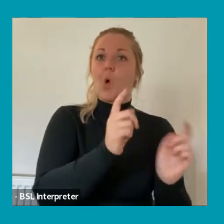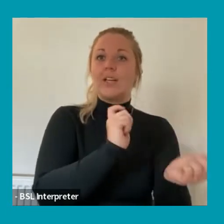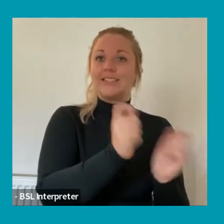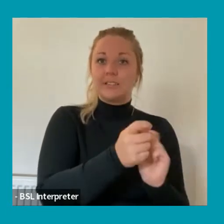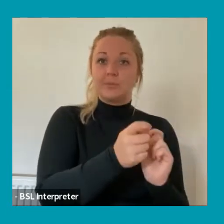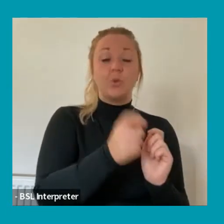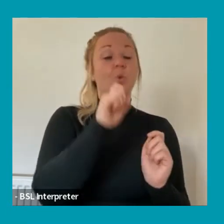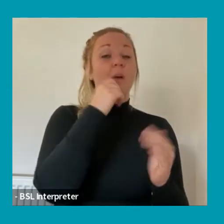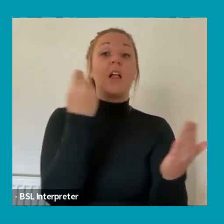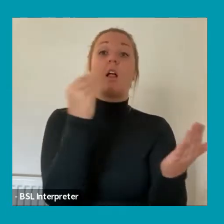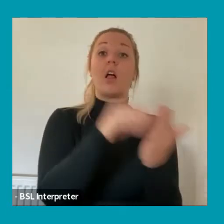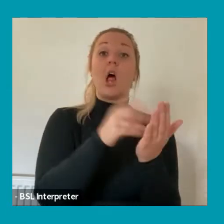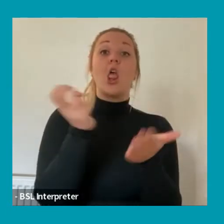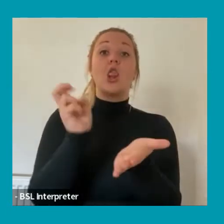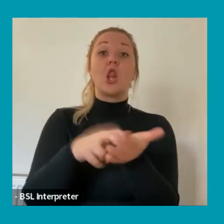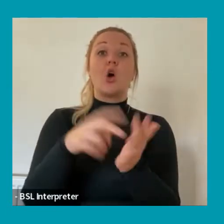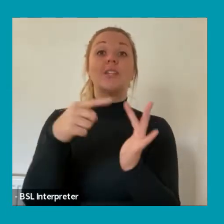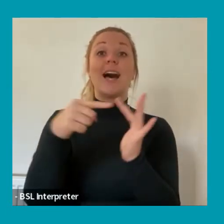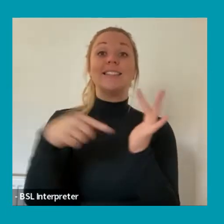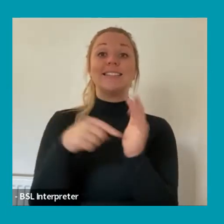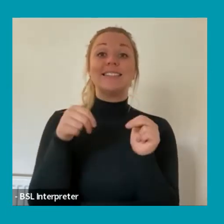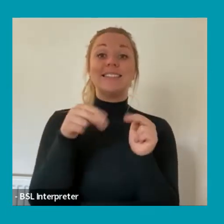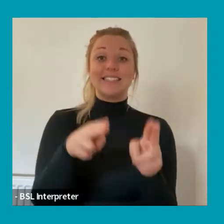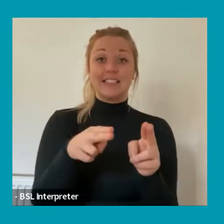There's a 20-day service level agreement.